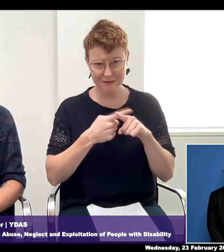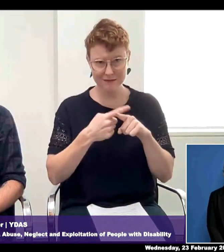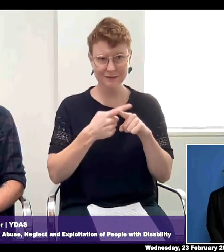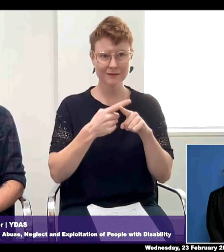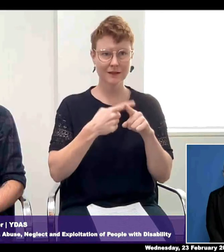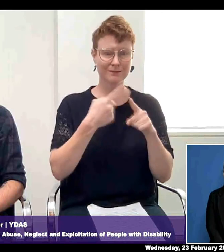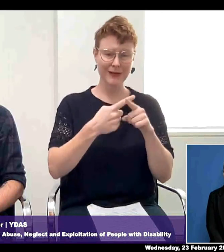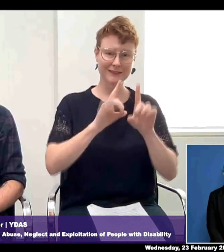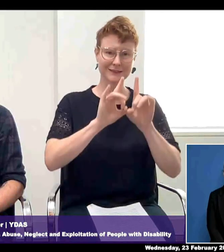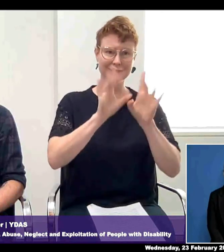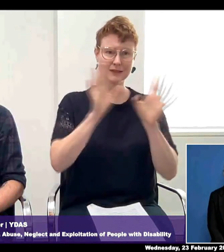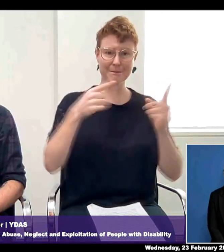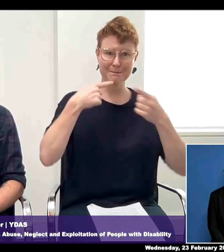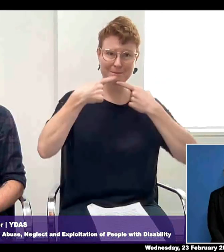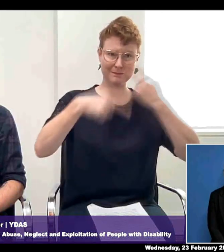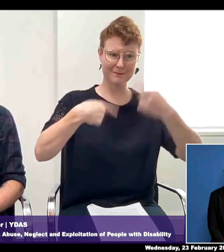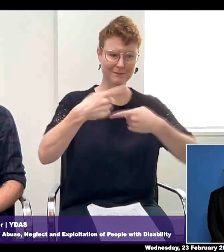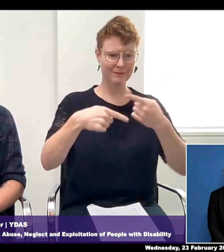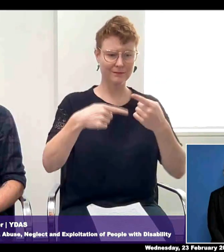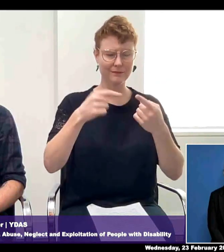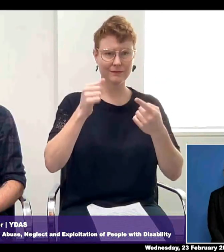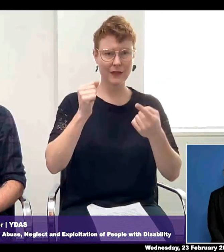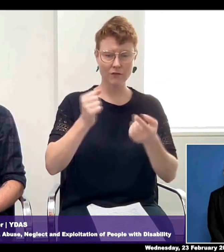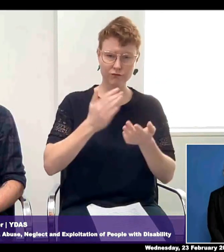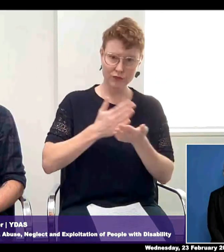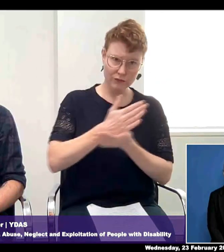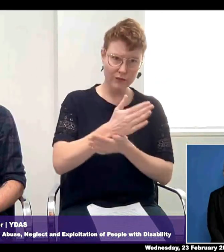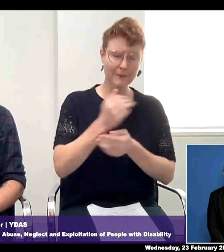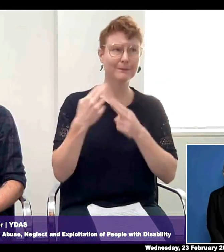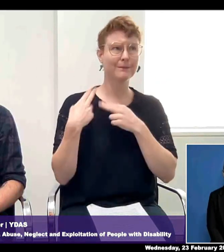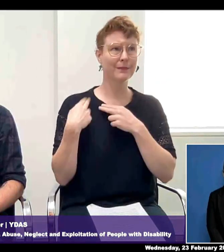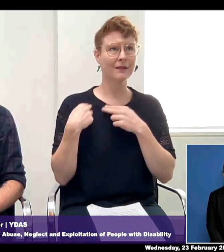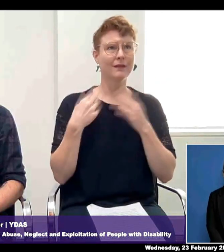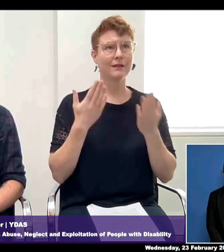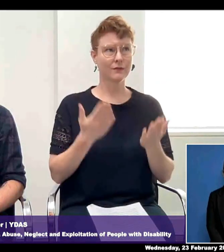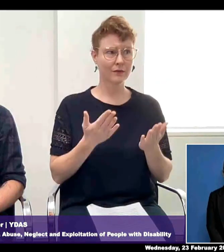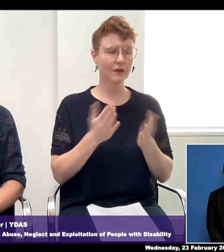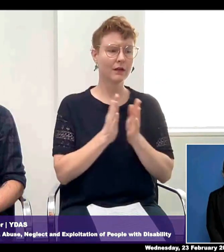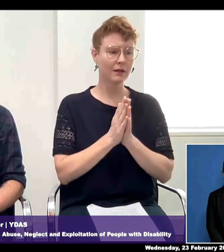requirements such as plain English, clearly explaining when their rights are, their